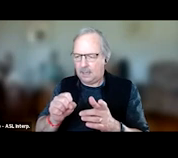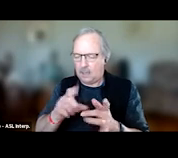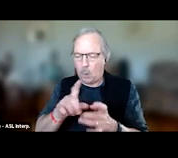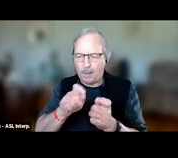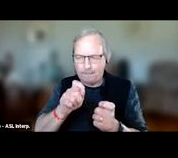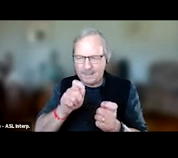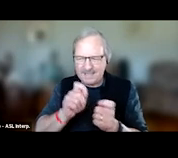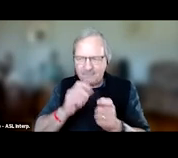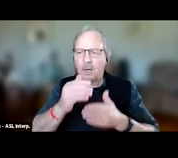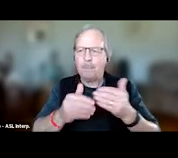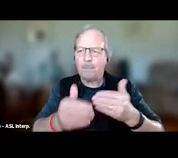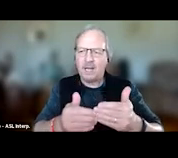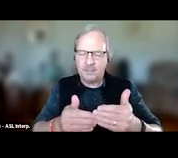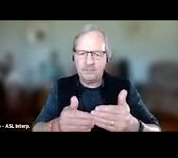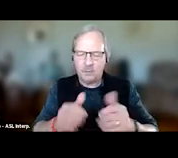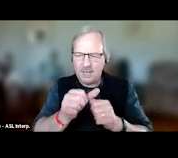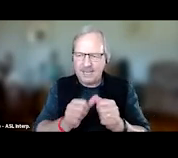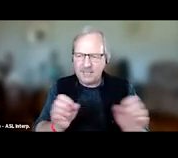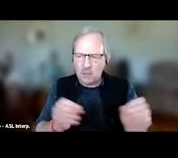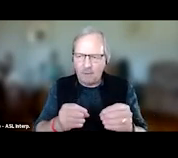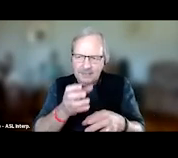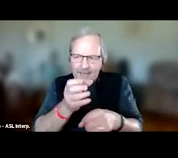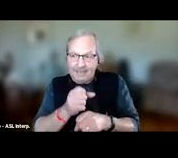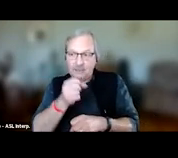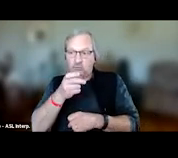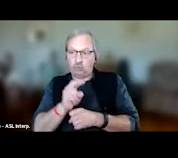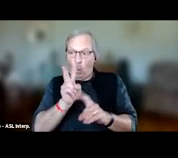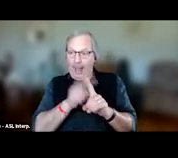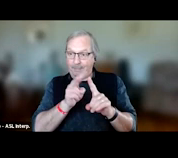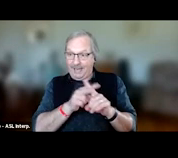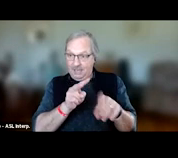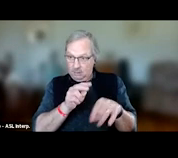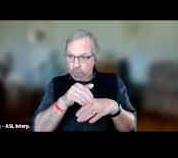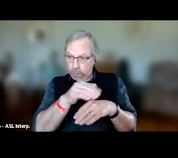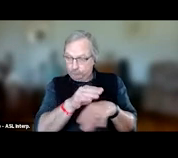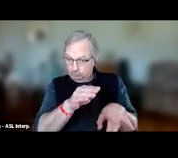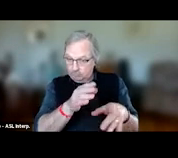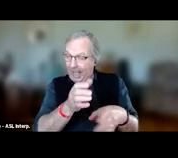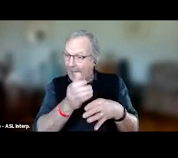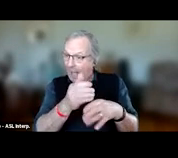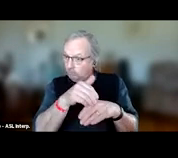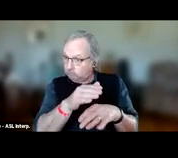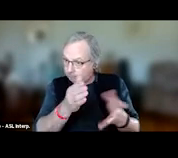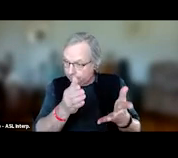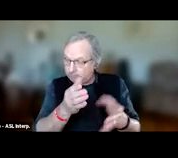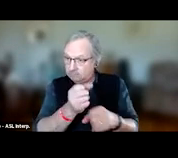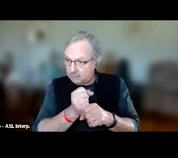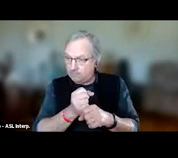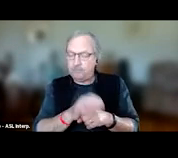for how each office wanted to receive SOAR applications, and then coordination we would do at DDS.